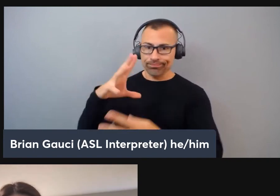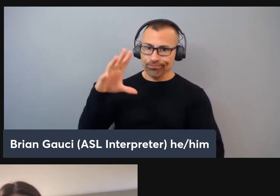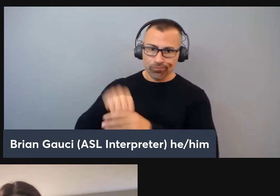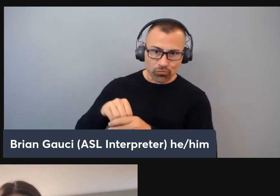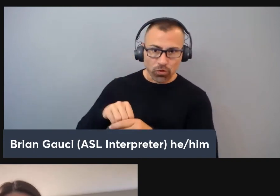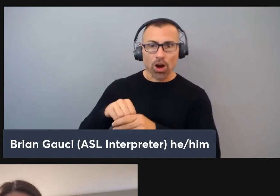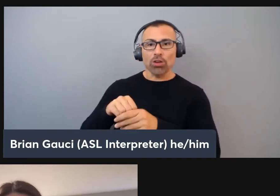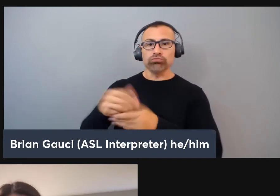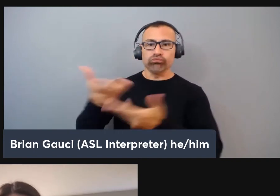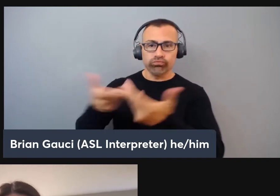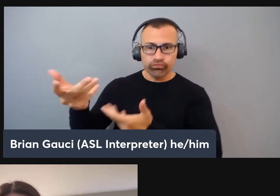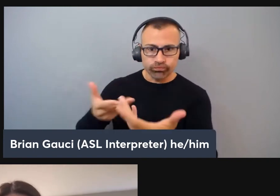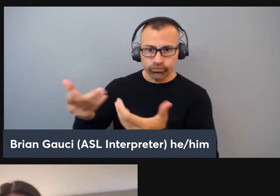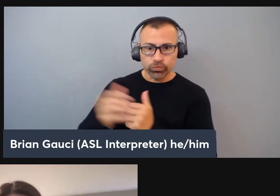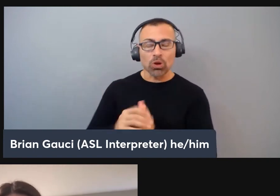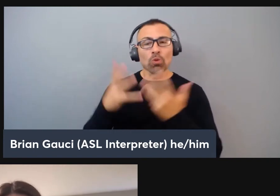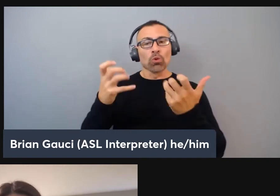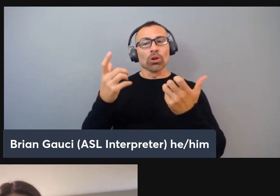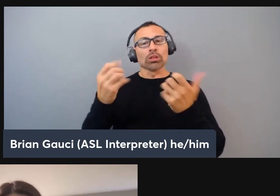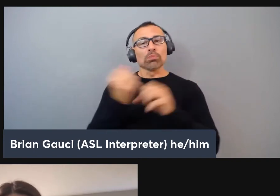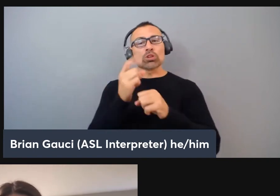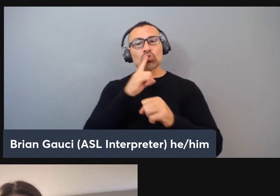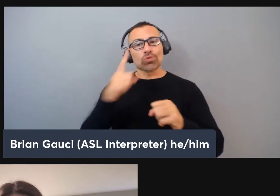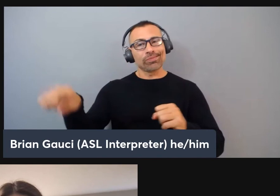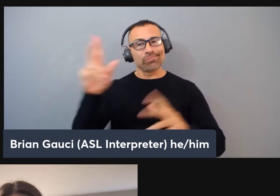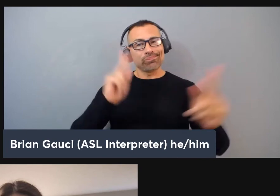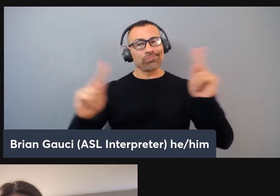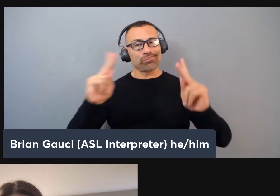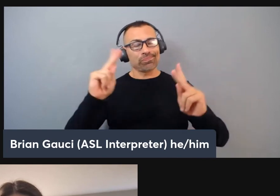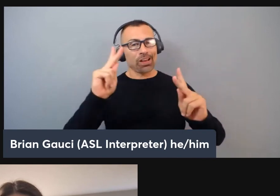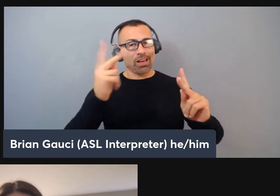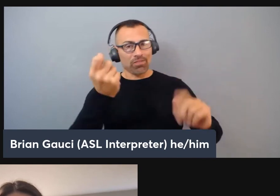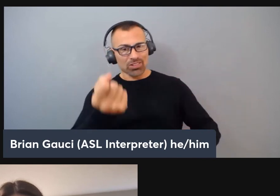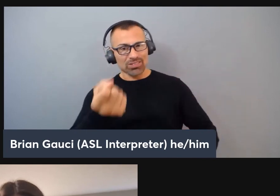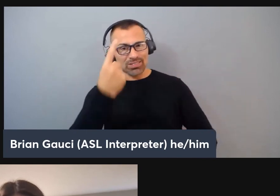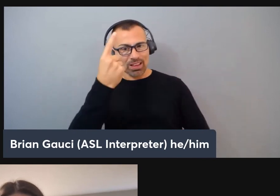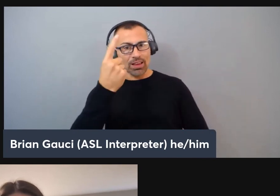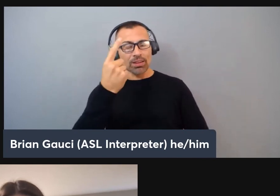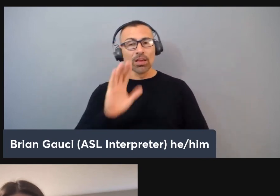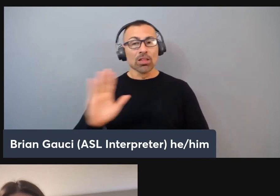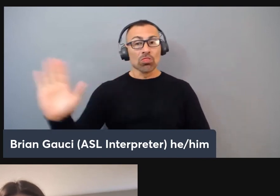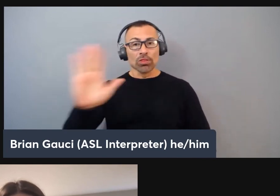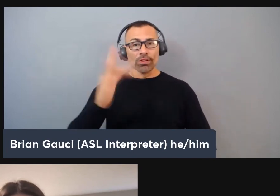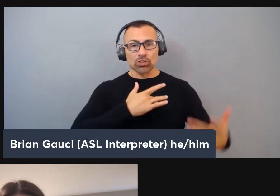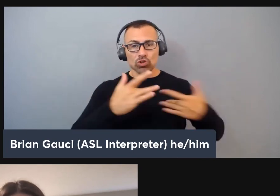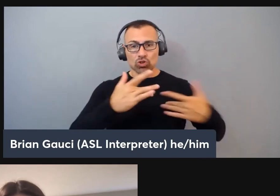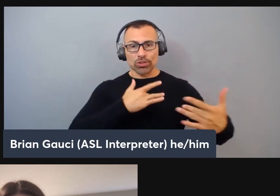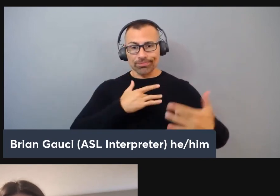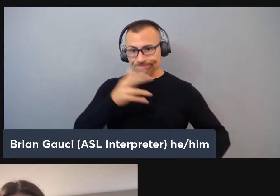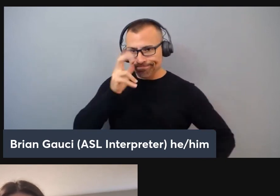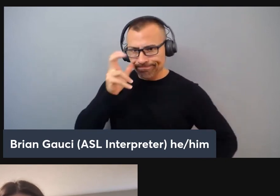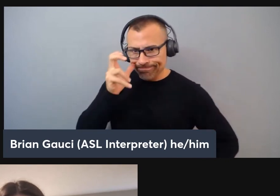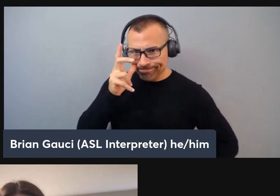to give everybody an understanding of, help them with their concerns, and give them an understanding about where we are with what we build.